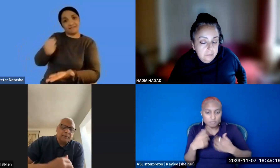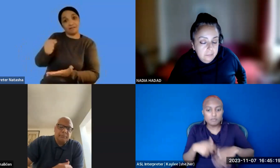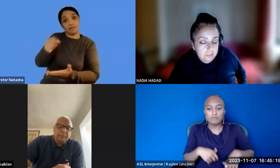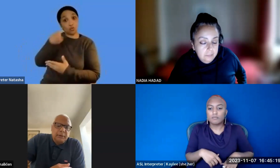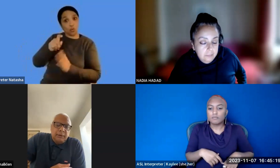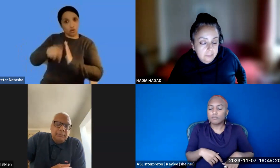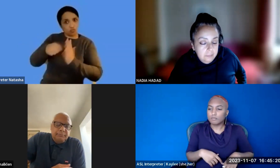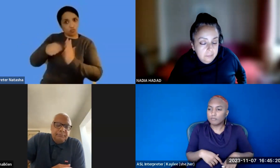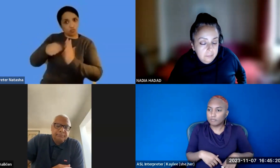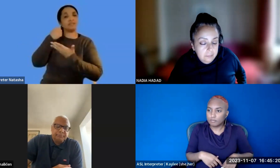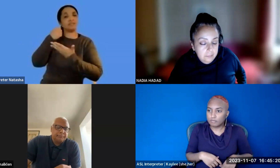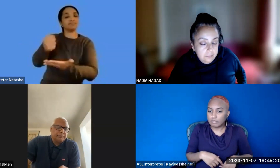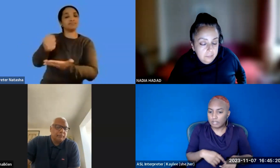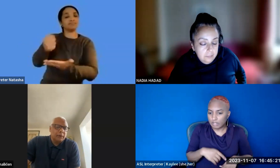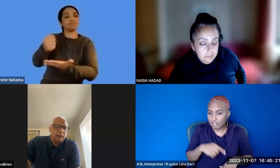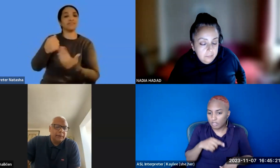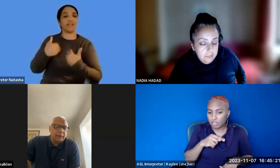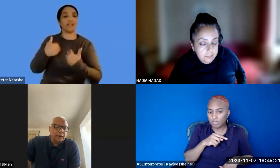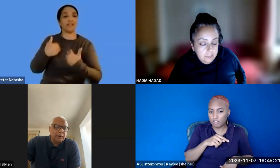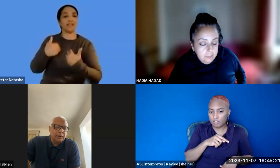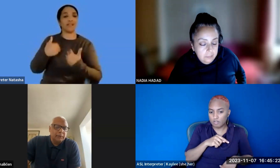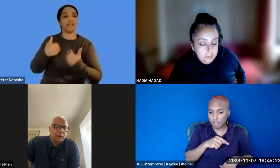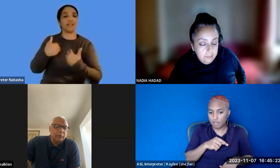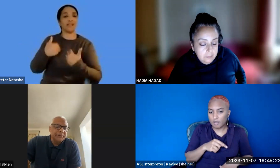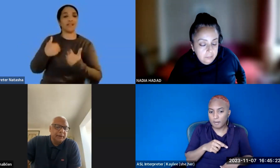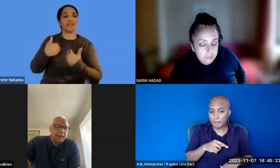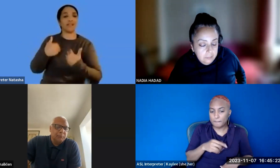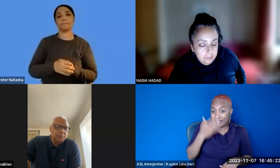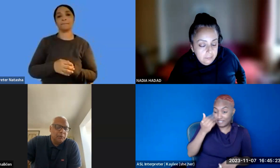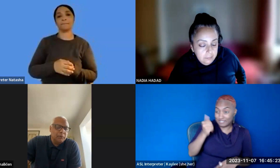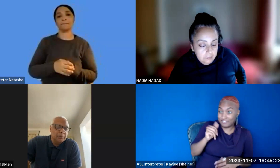We had other donors that came on-board,